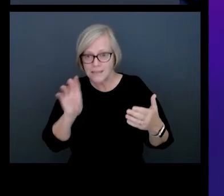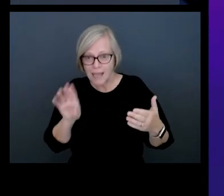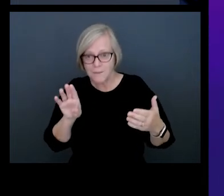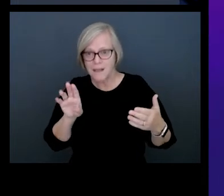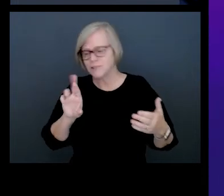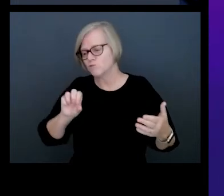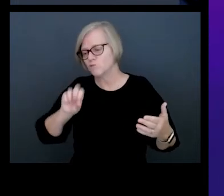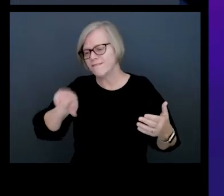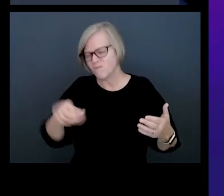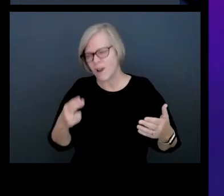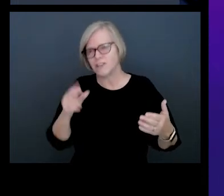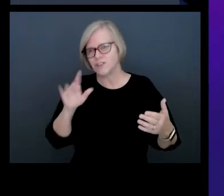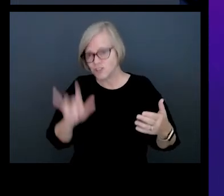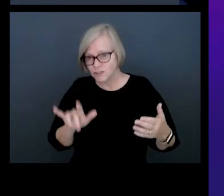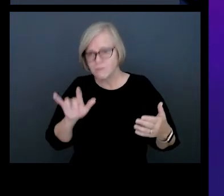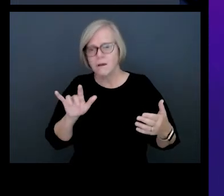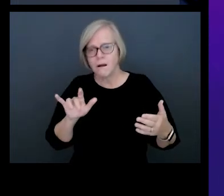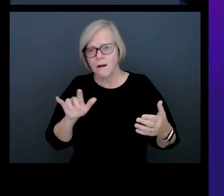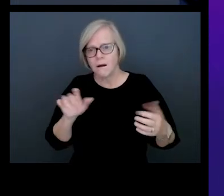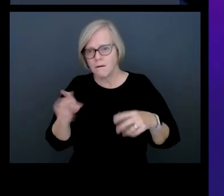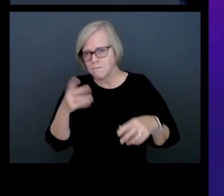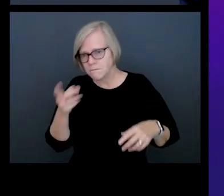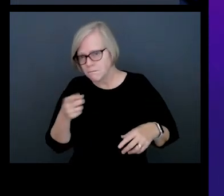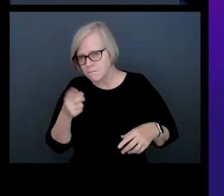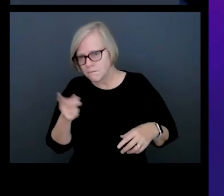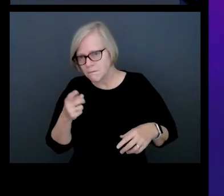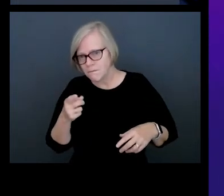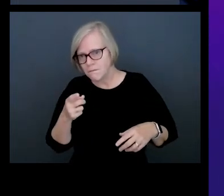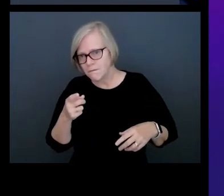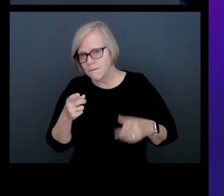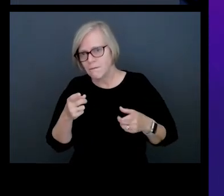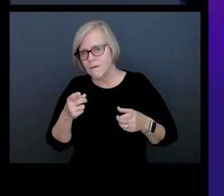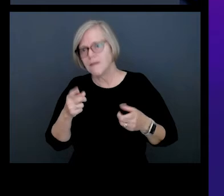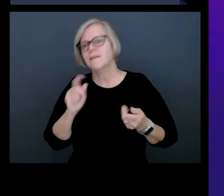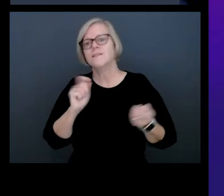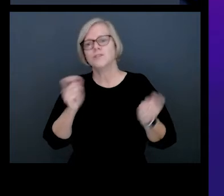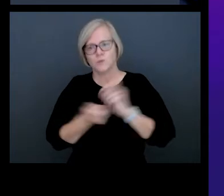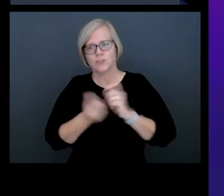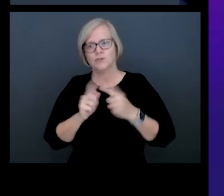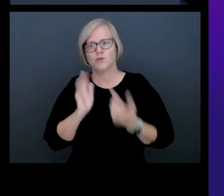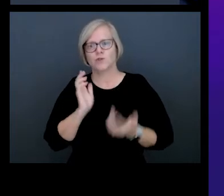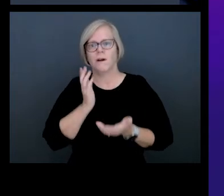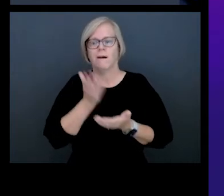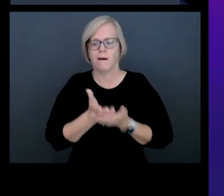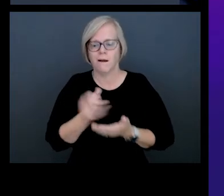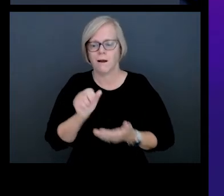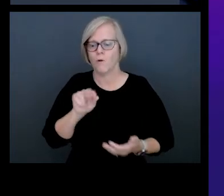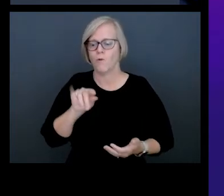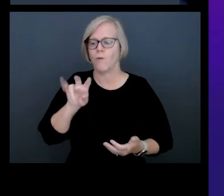the order gets switched to Arriving, saying, hey, go ahead and make it.